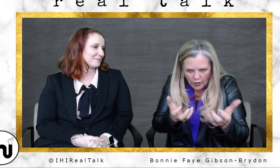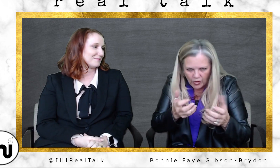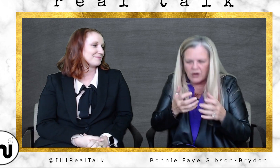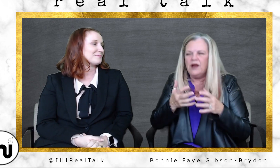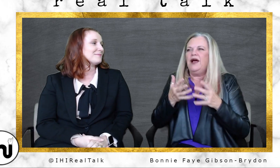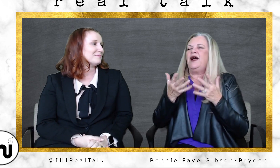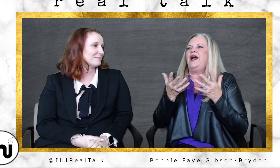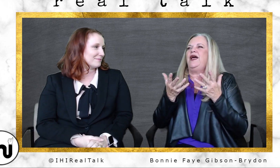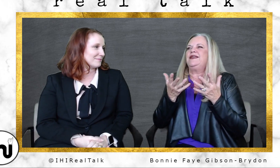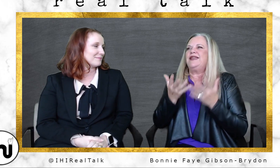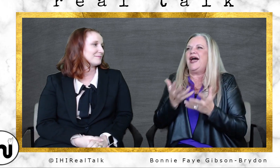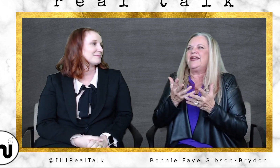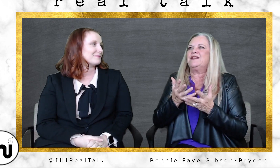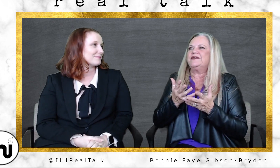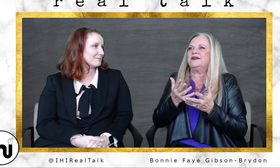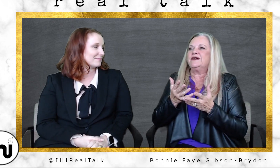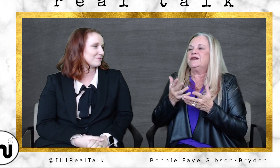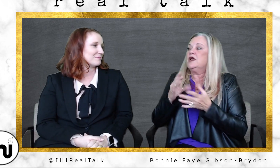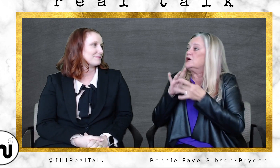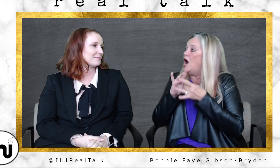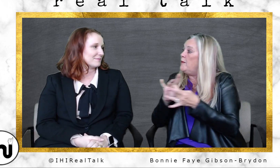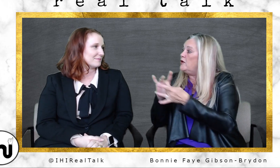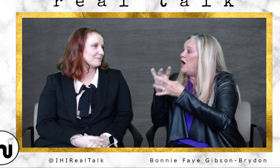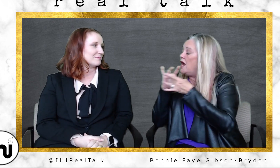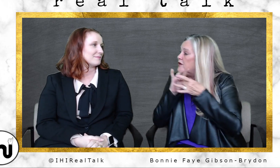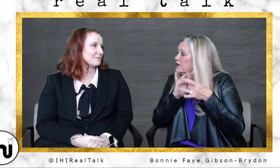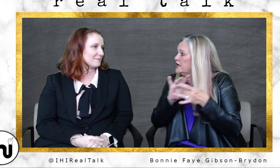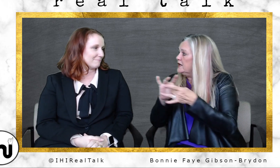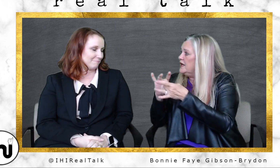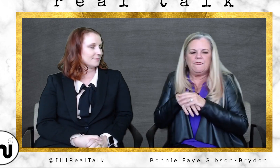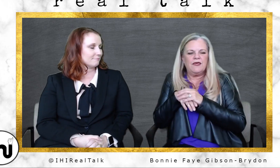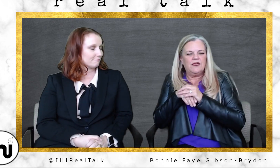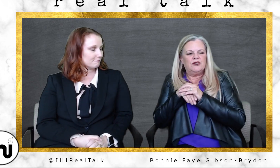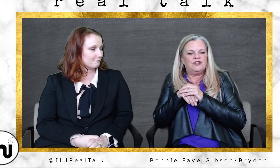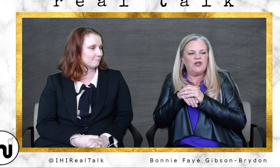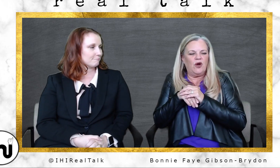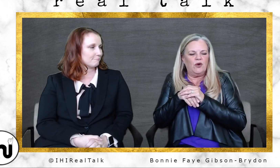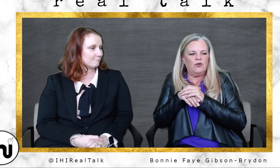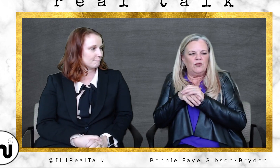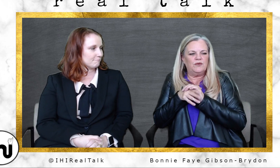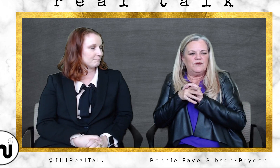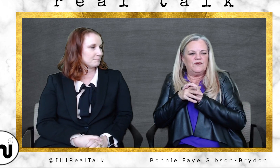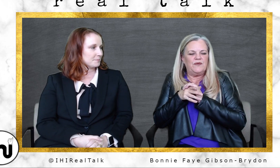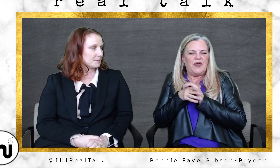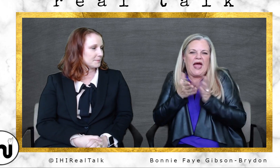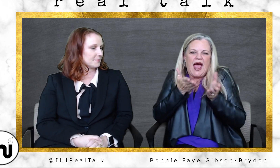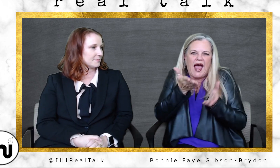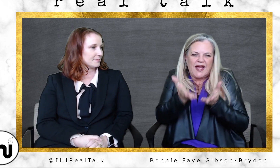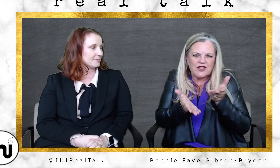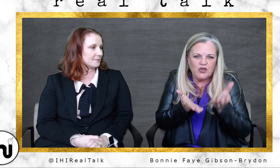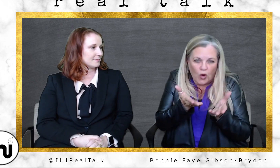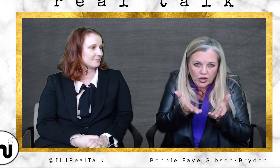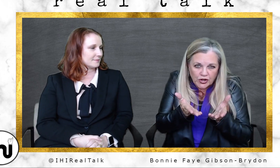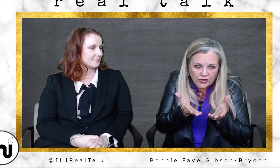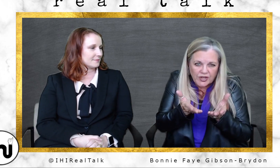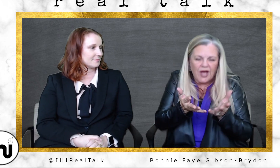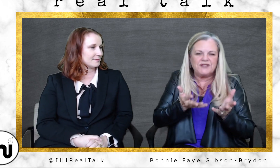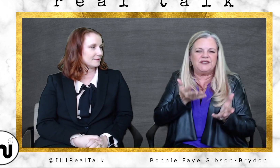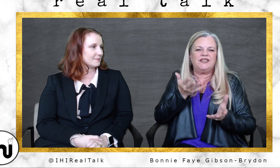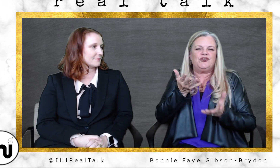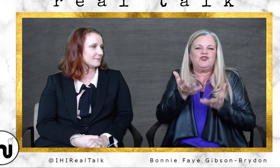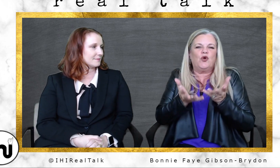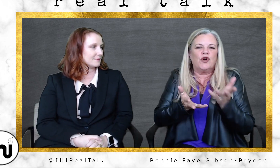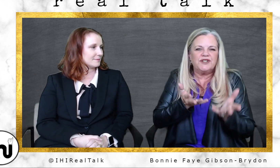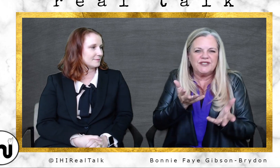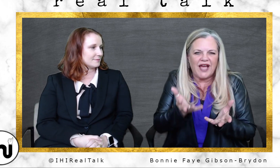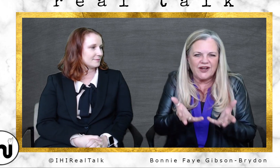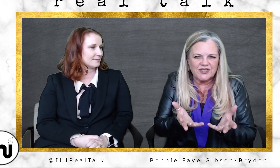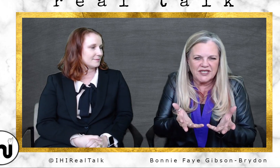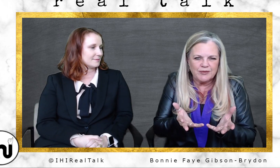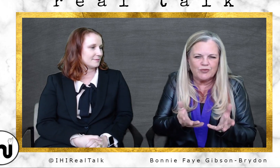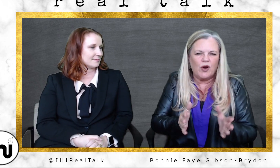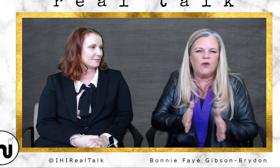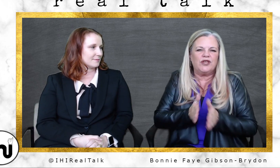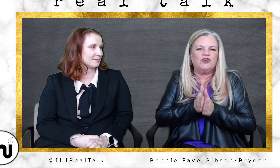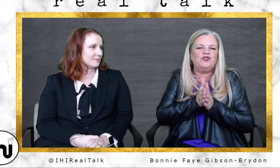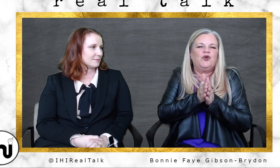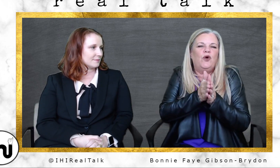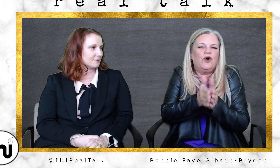I like the camaraderie. So, your curiosity, your desire to keep growing, your